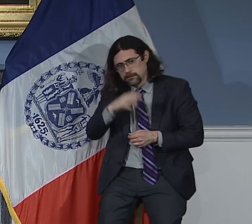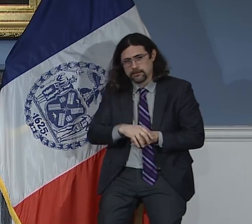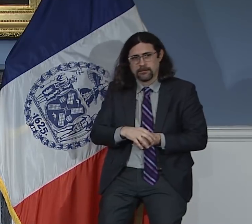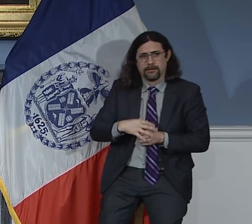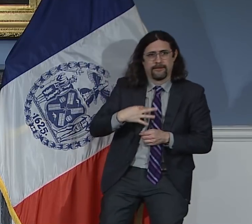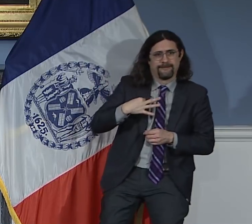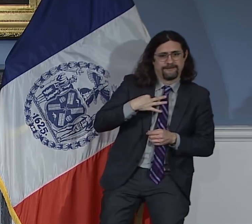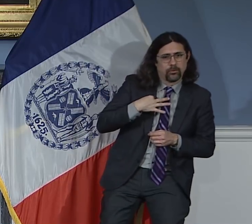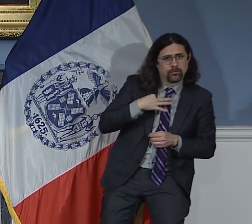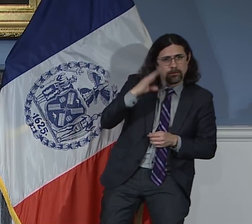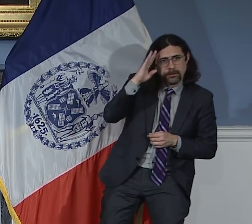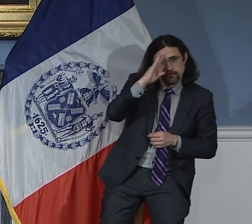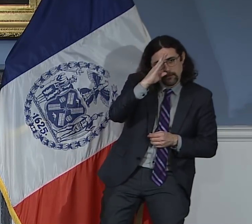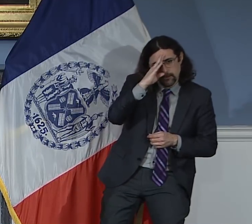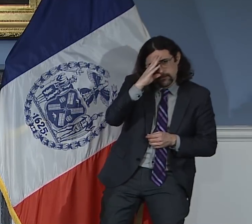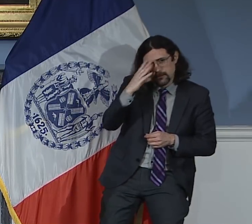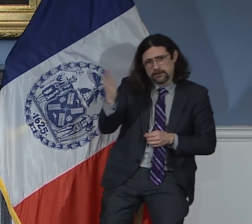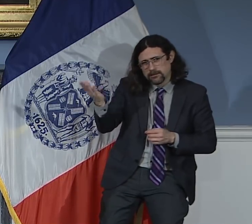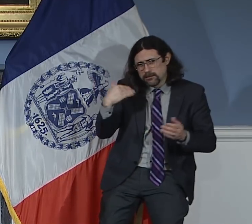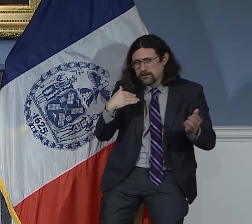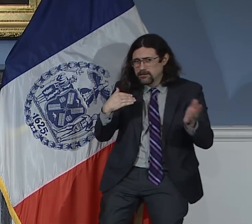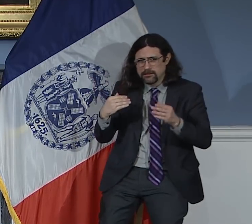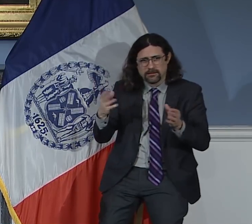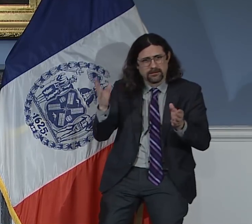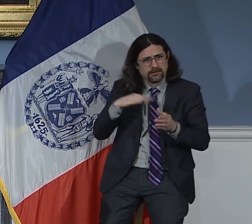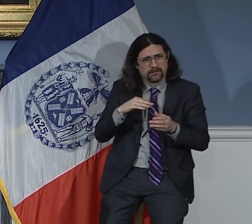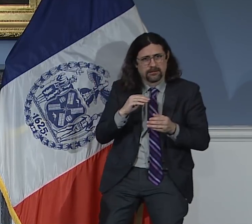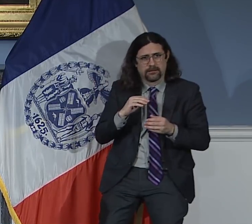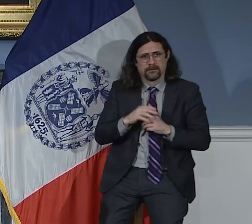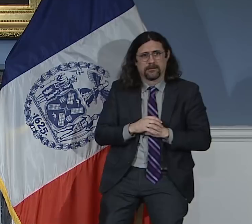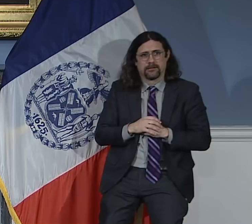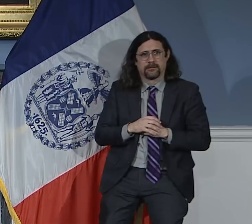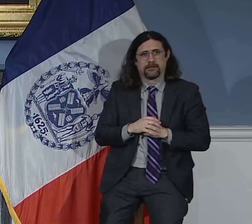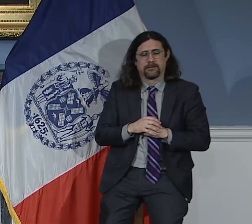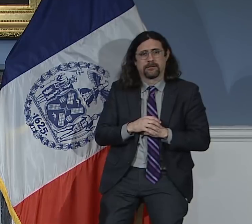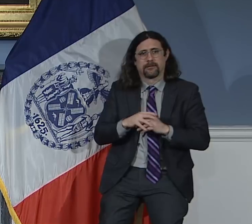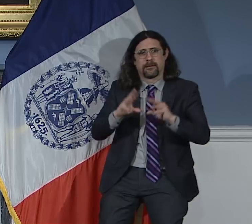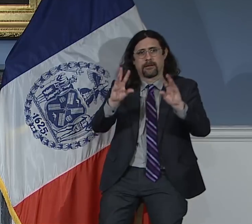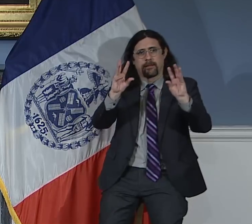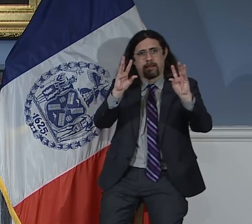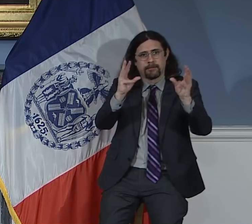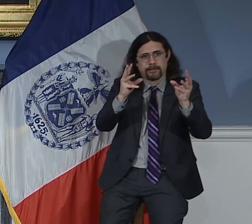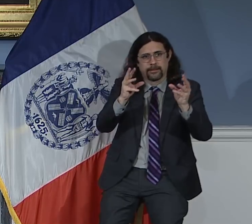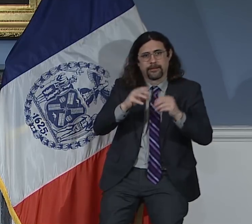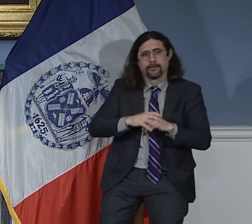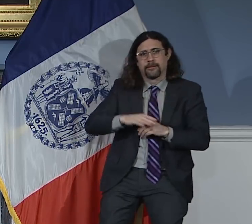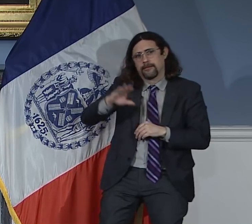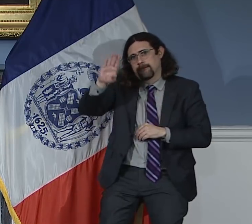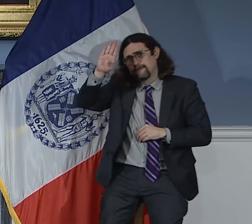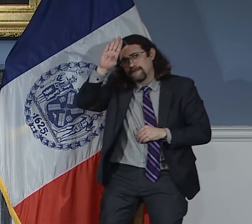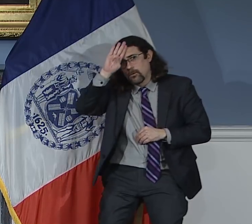PUBLIC HOSPITALS AND CLINICS AND ALL OF THOSE IN THE VOLUNTARY HOSPITALS. THE FIRST RESPOENDR S,THE ENVY OF THE